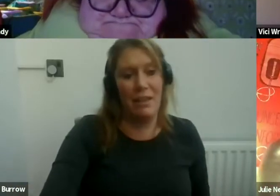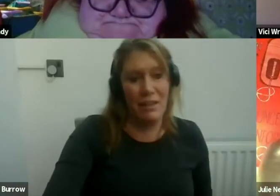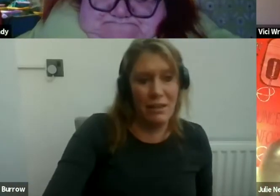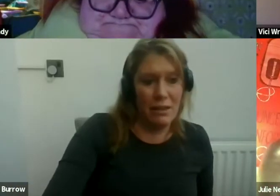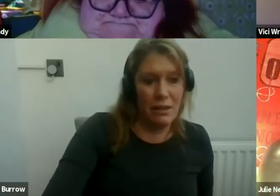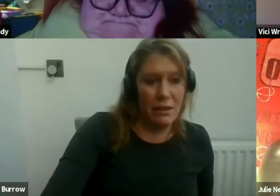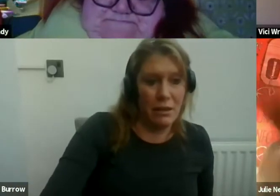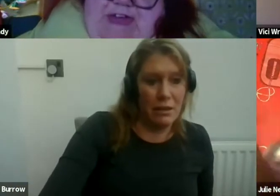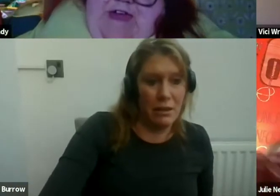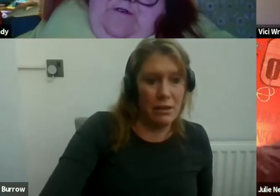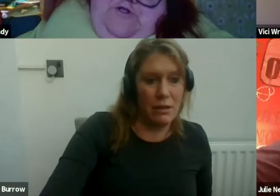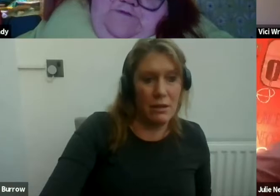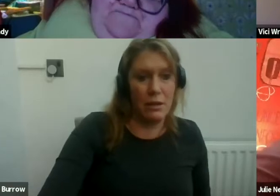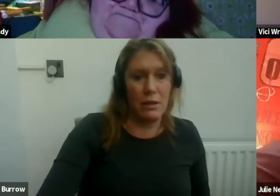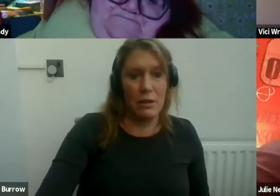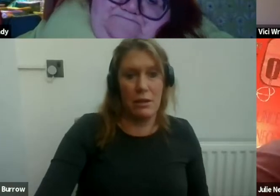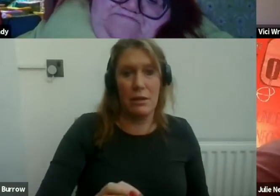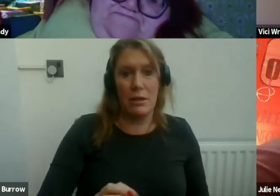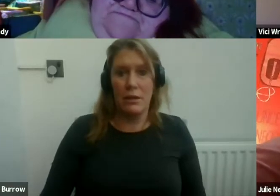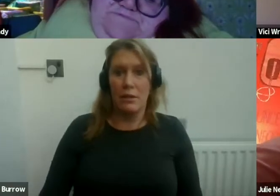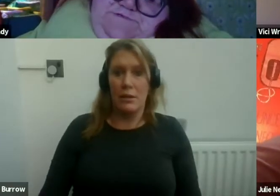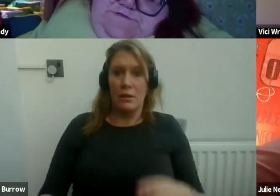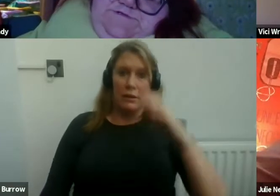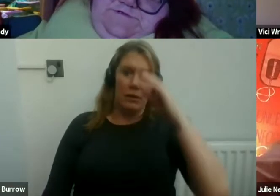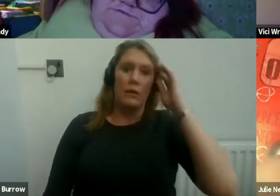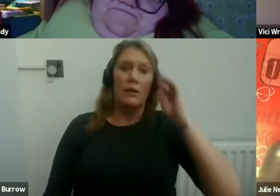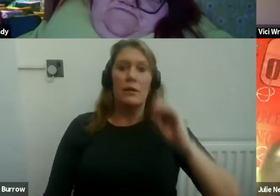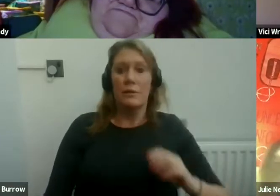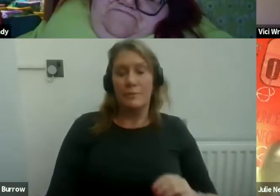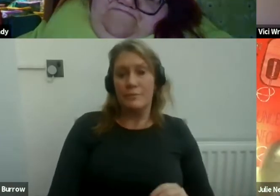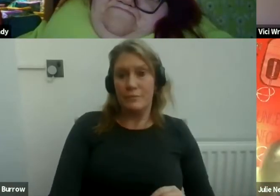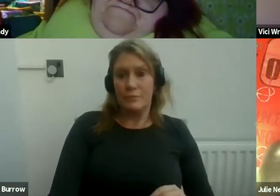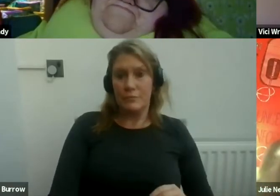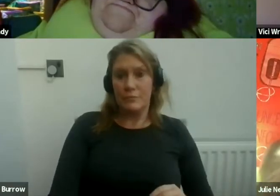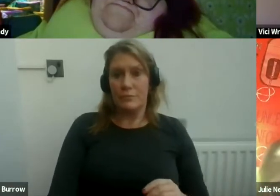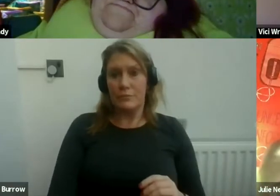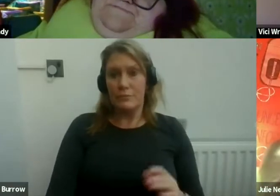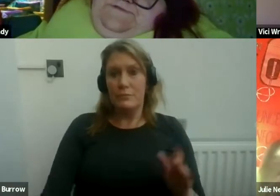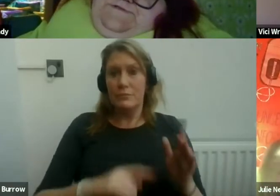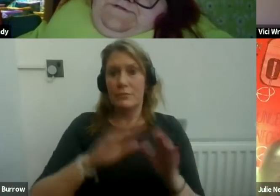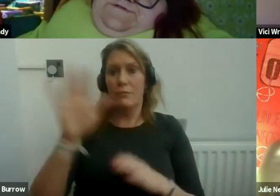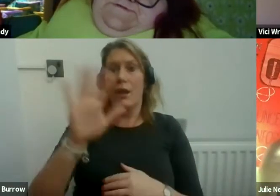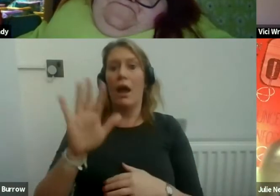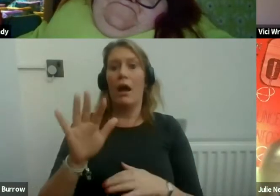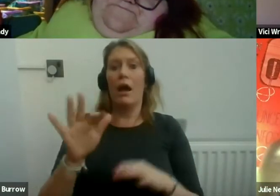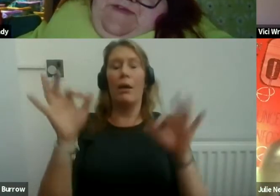Just to quickly let Julie know that we can see you. I'm back, I'm back now.